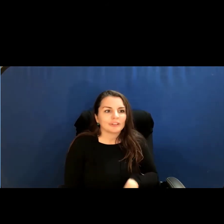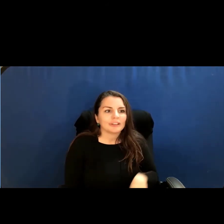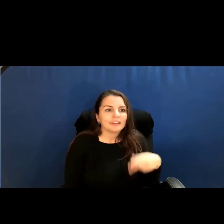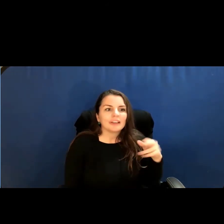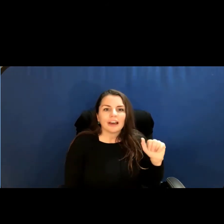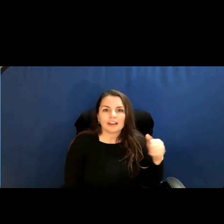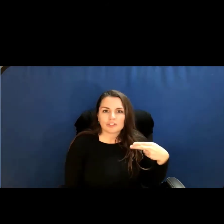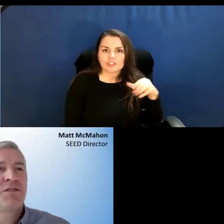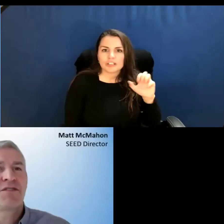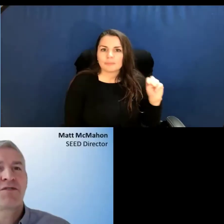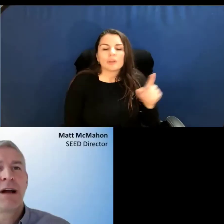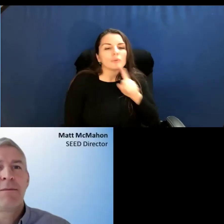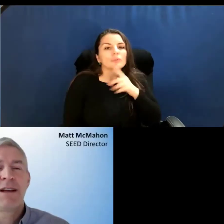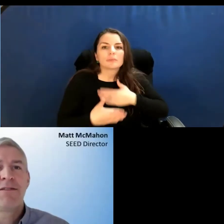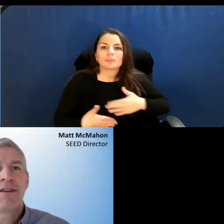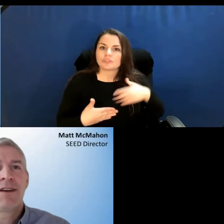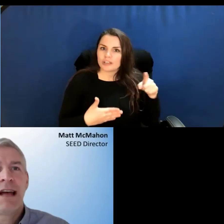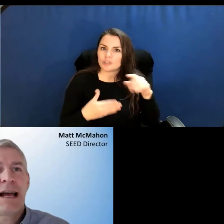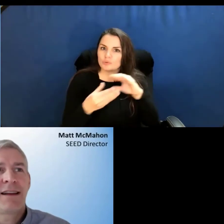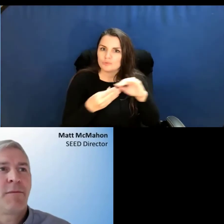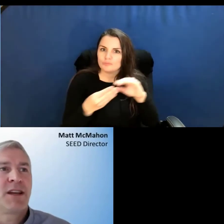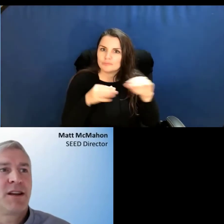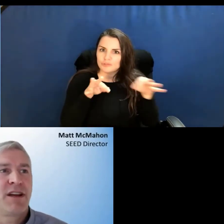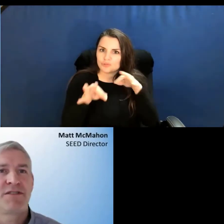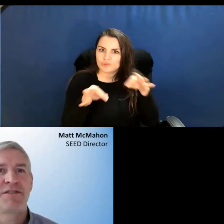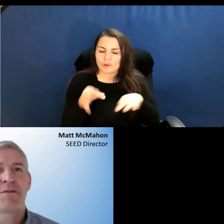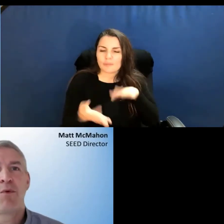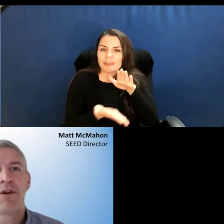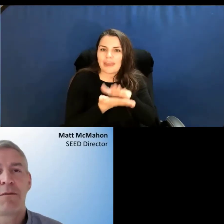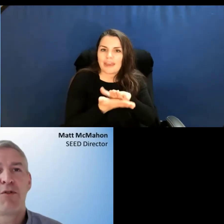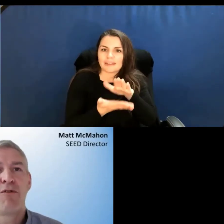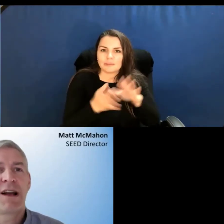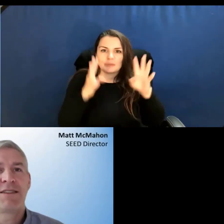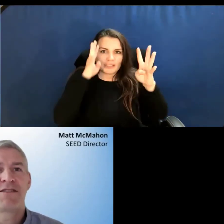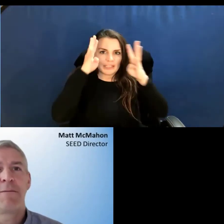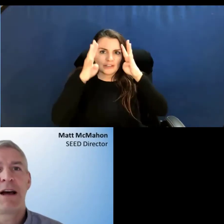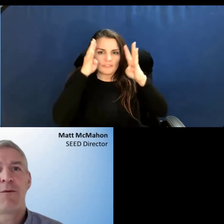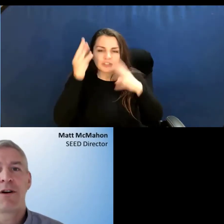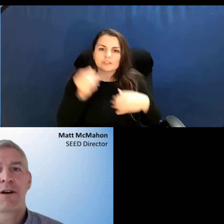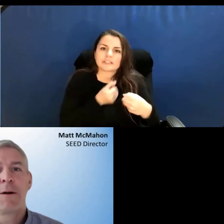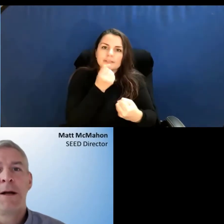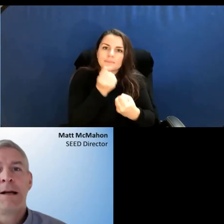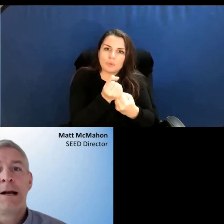you describing the academic innovation support and the Proof of Concept Network.